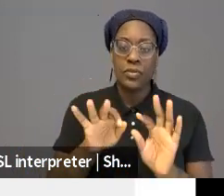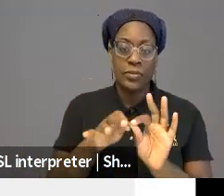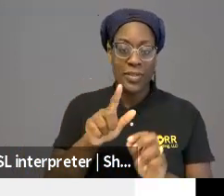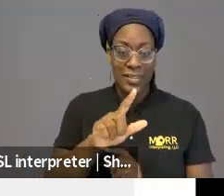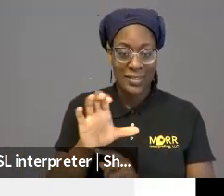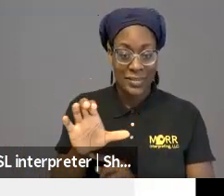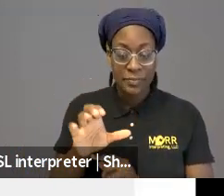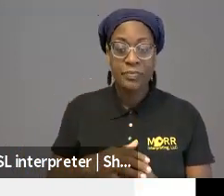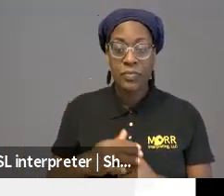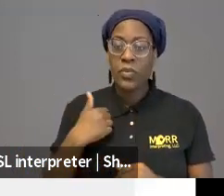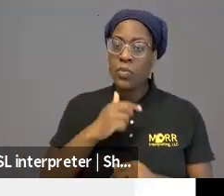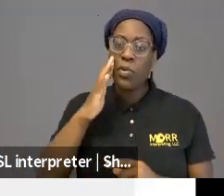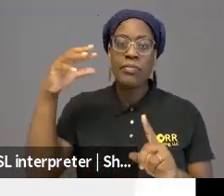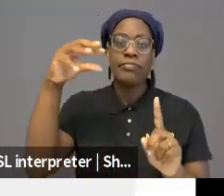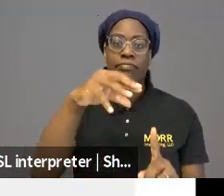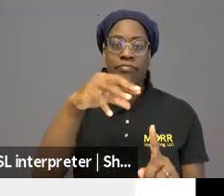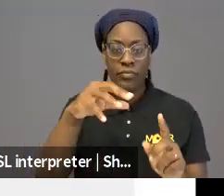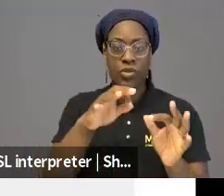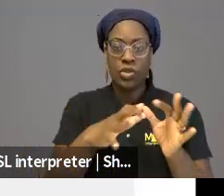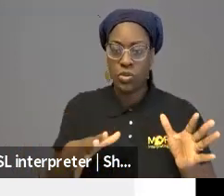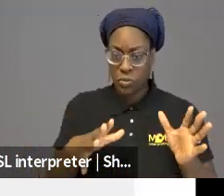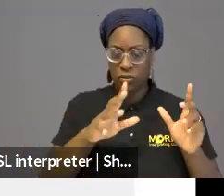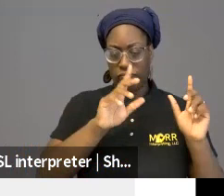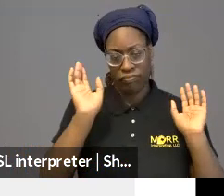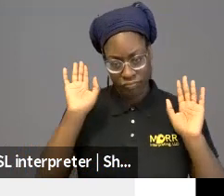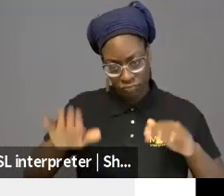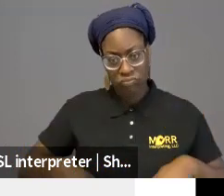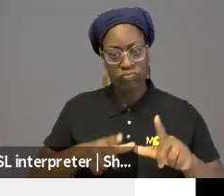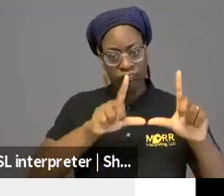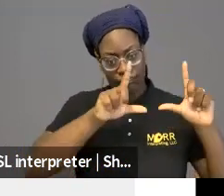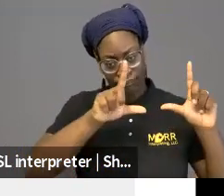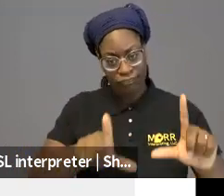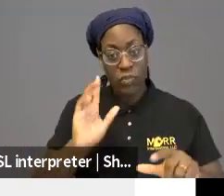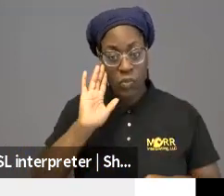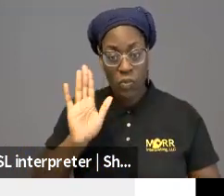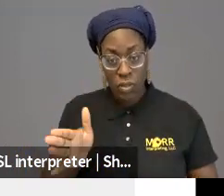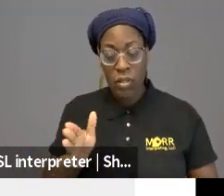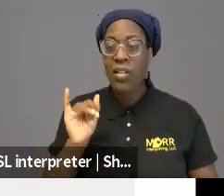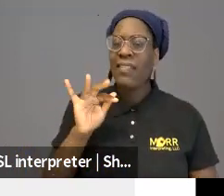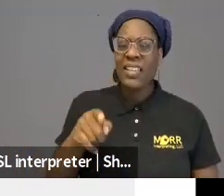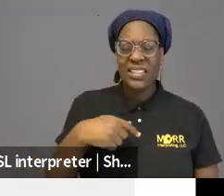the interpreter at any point, please send a direct chat to the OWCA Conference Committee user in